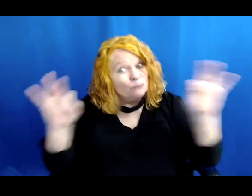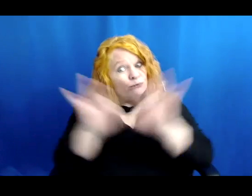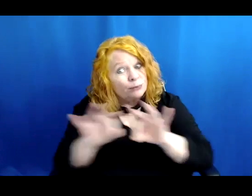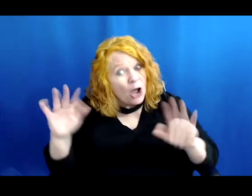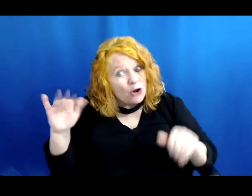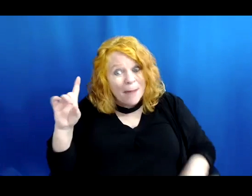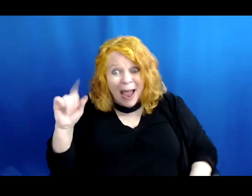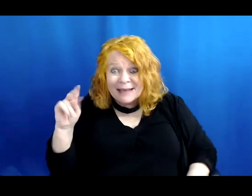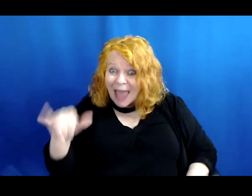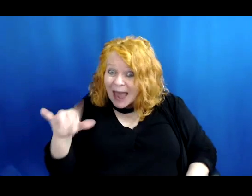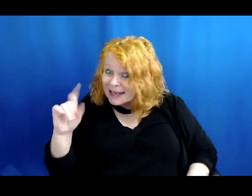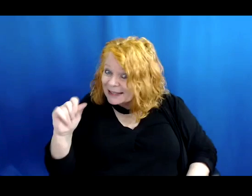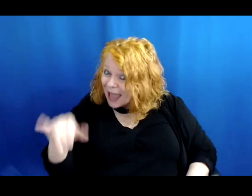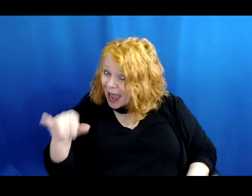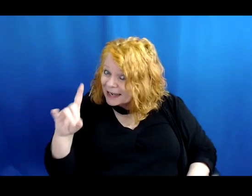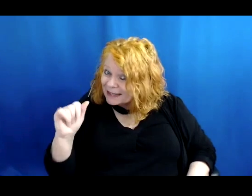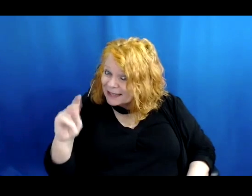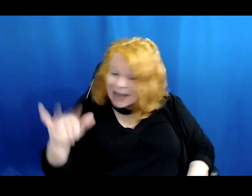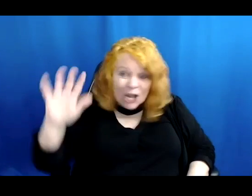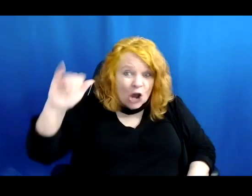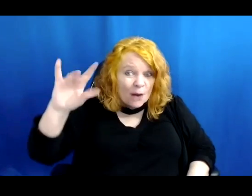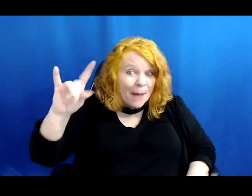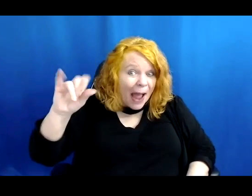Danny, Danny! Give me a big wave. Danny, Danny Goodbye Danny!